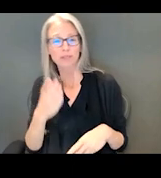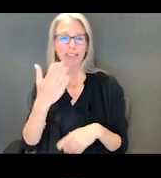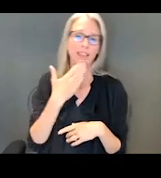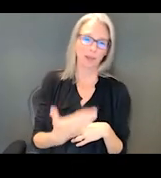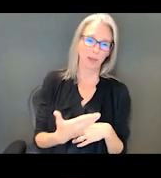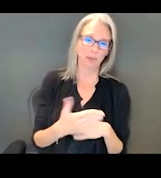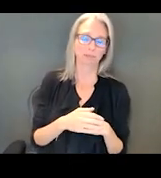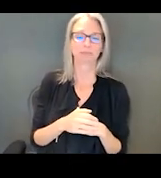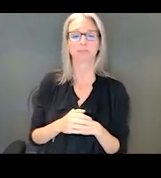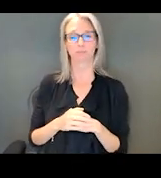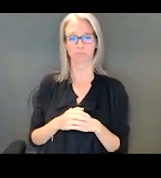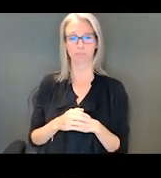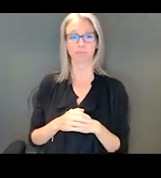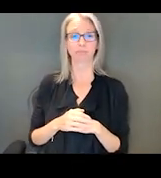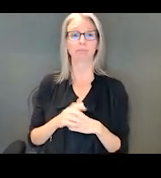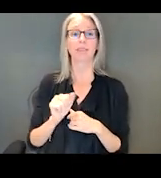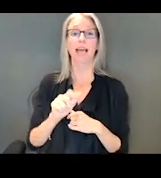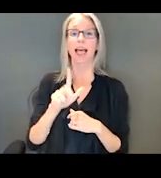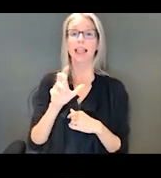in the video as a virtual hike.